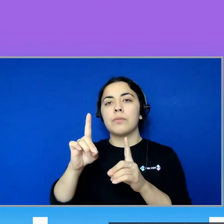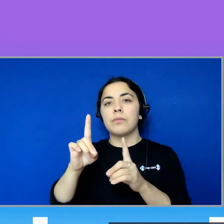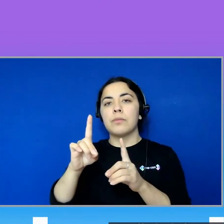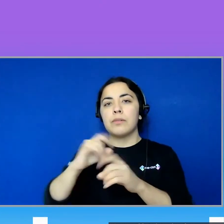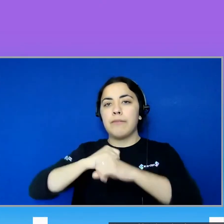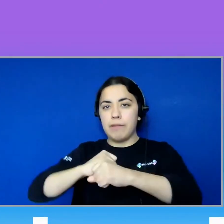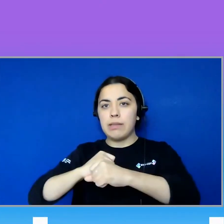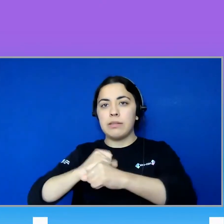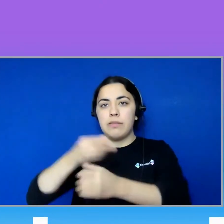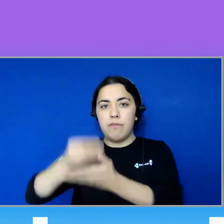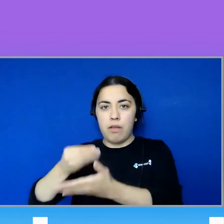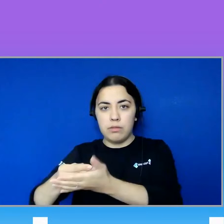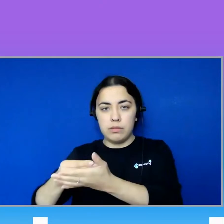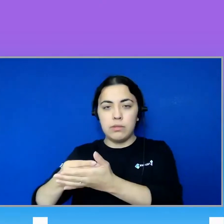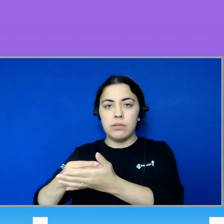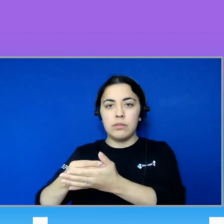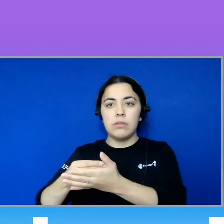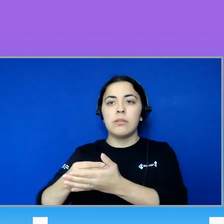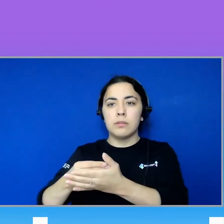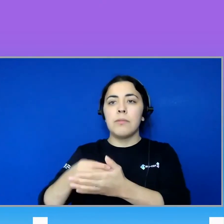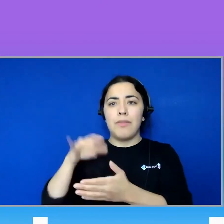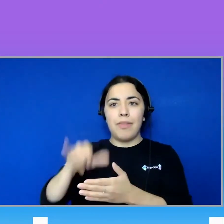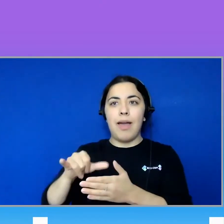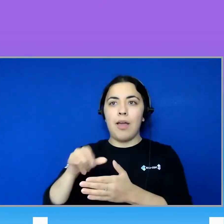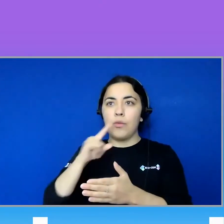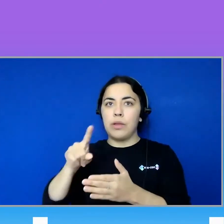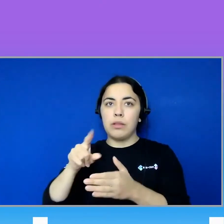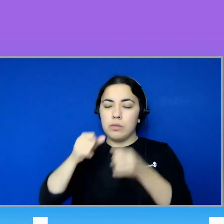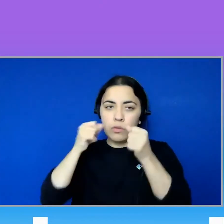who are really, you know, very